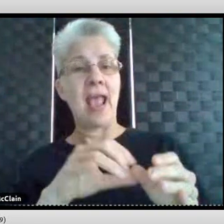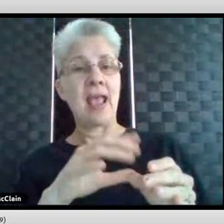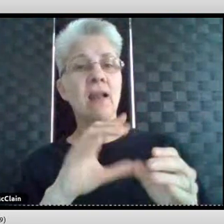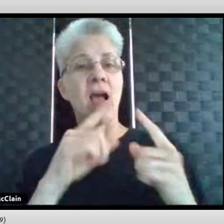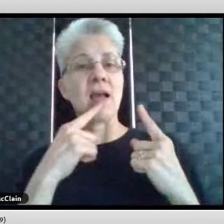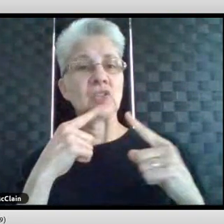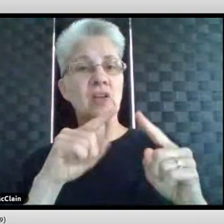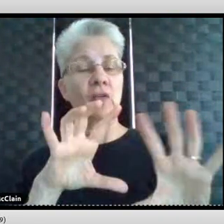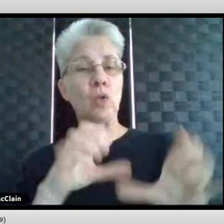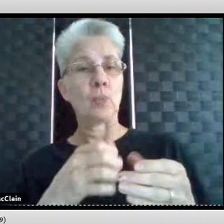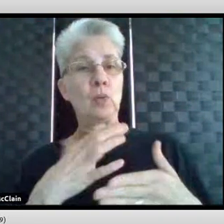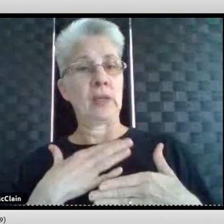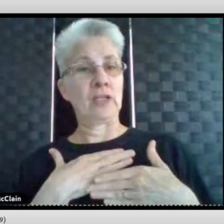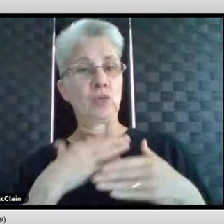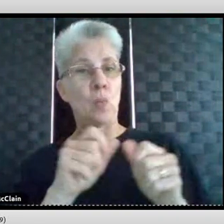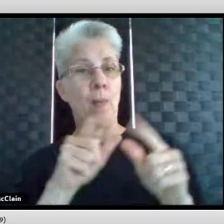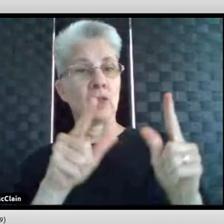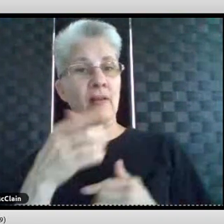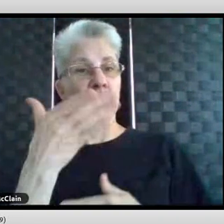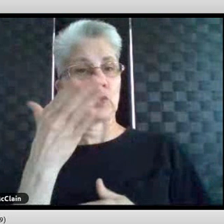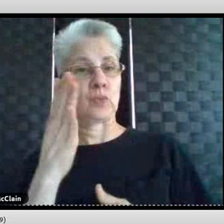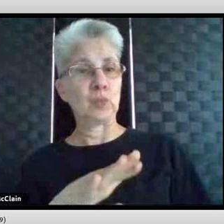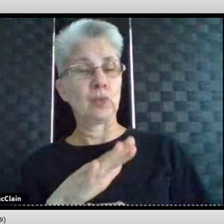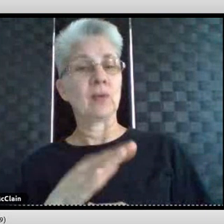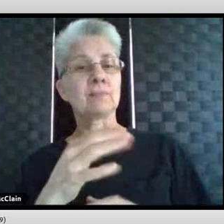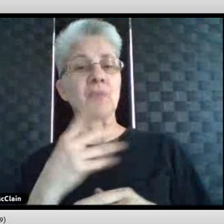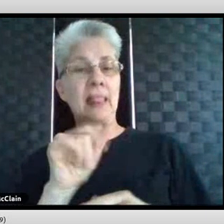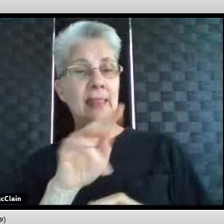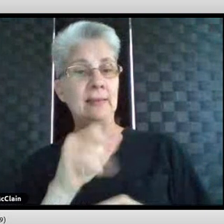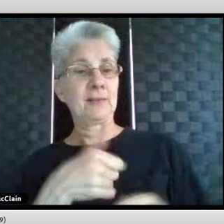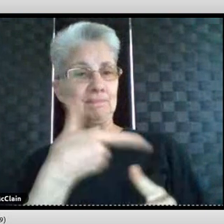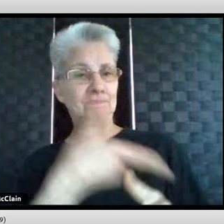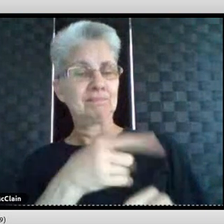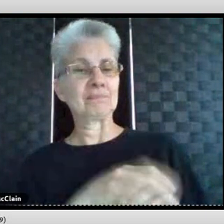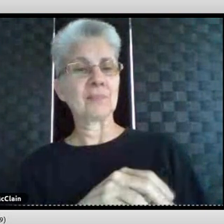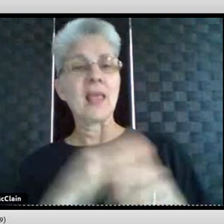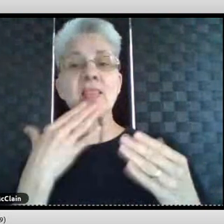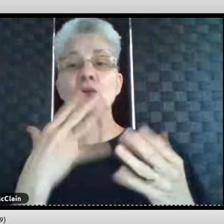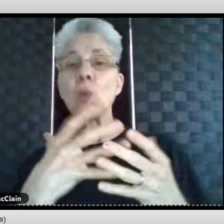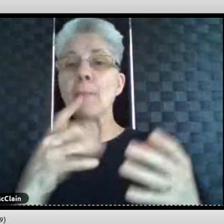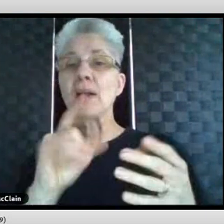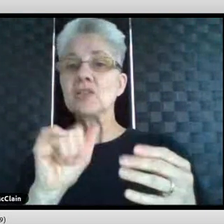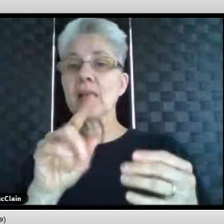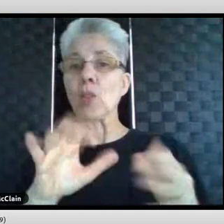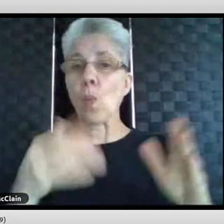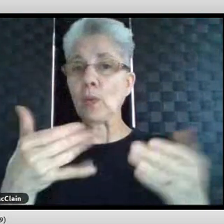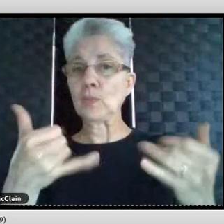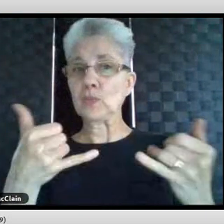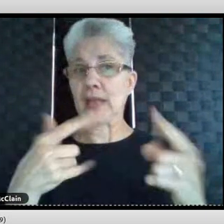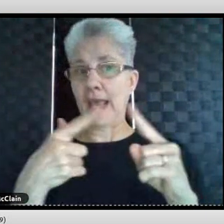Please welcome Linda and enjoy her webinar this afternoon. Linda. Bruno: Thanks so much, Taylor, and welcome today to the class